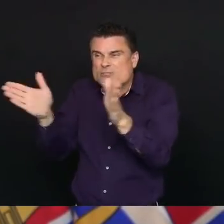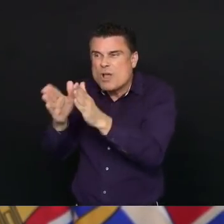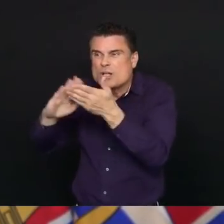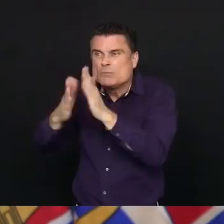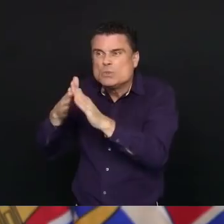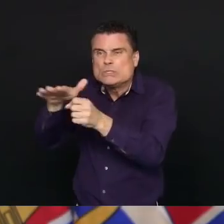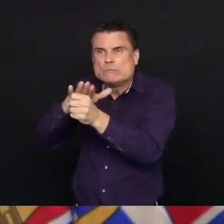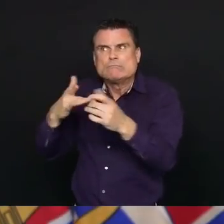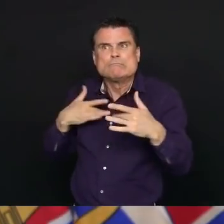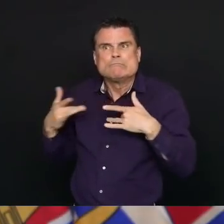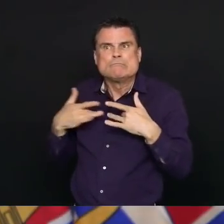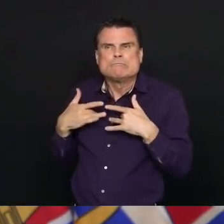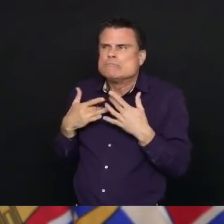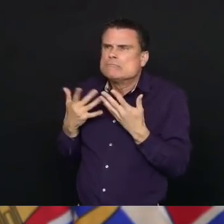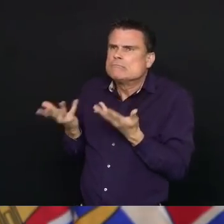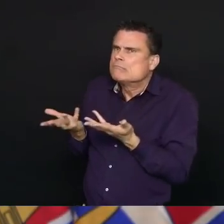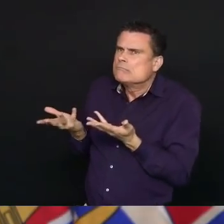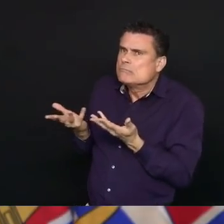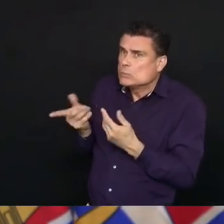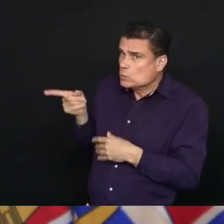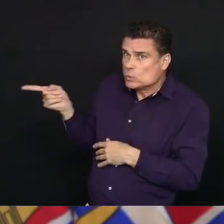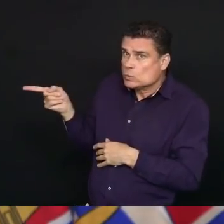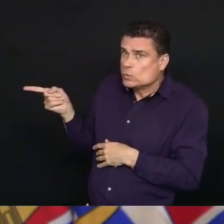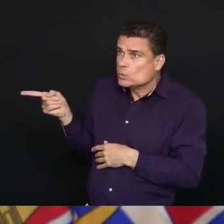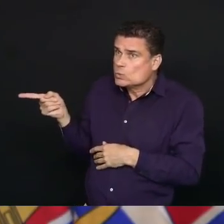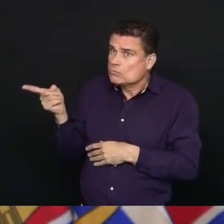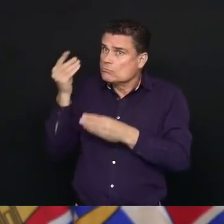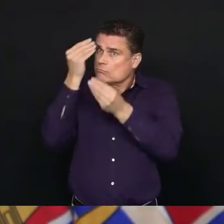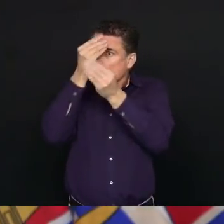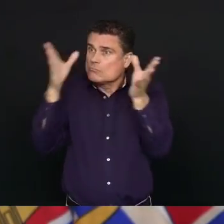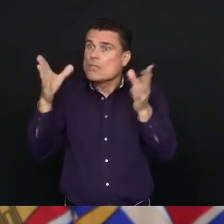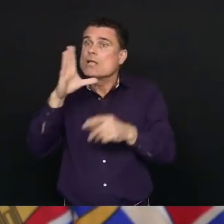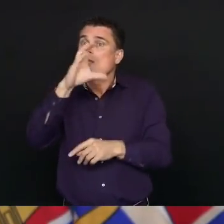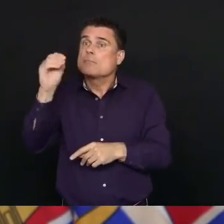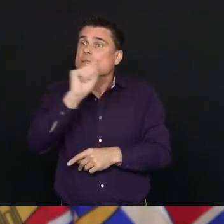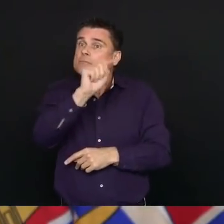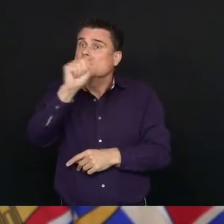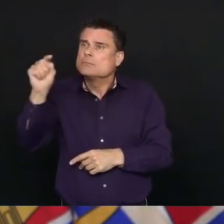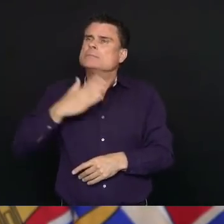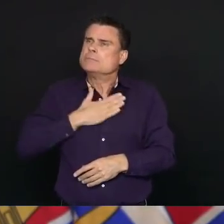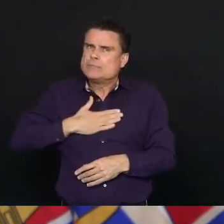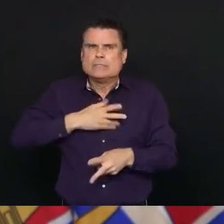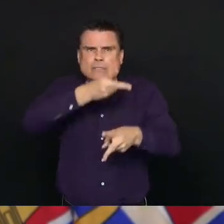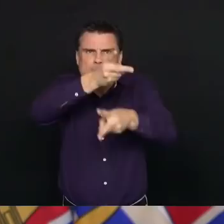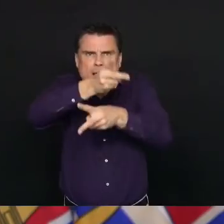Are there increase precautions that you've been telling this companies to take